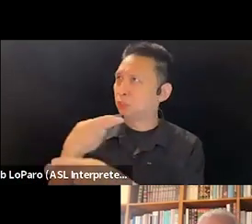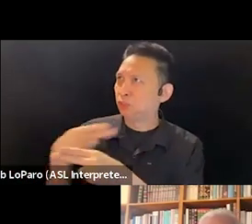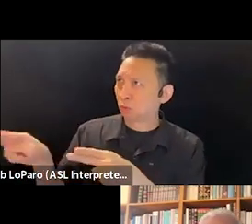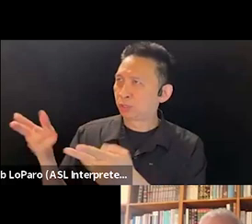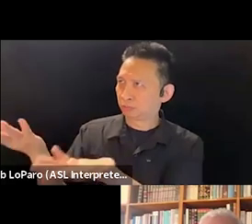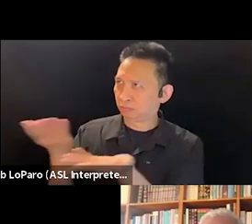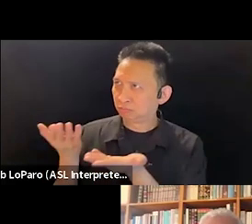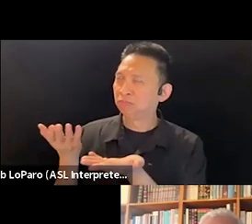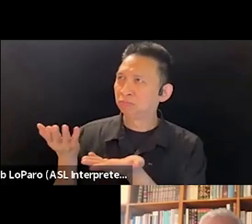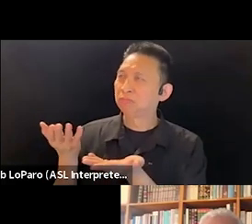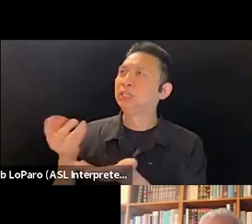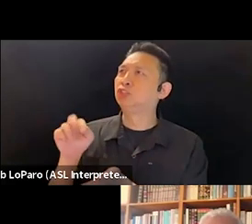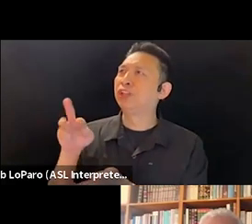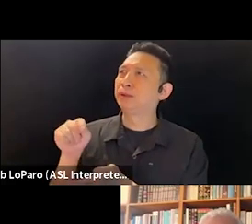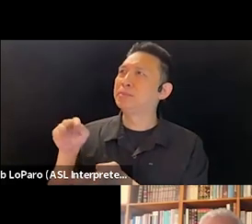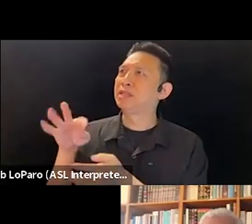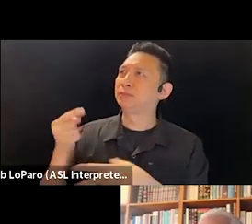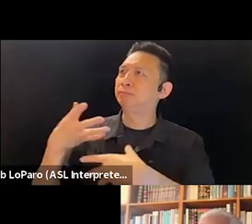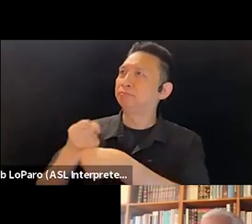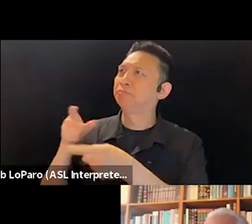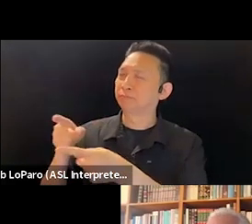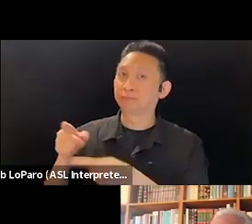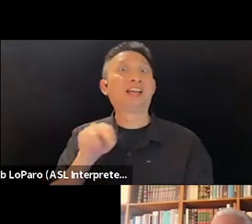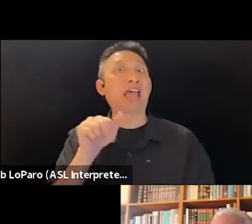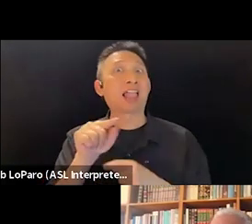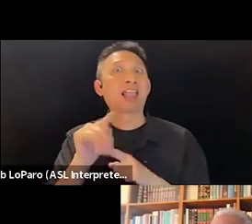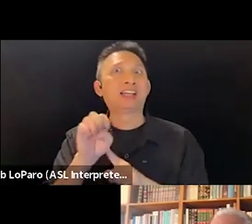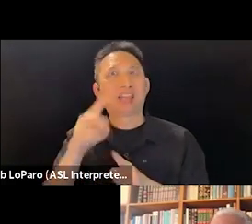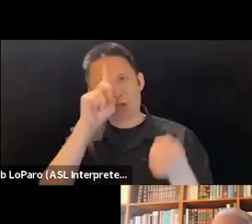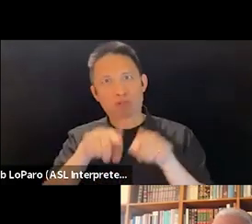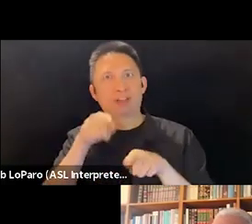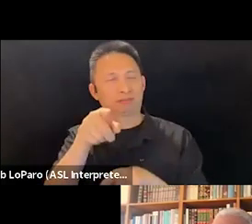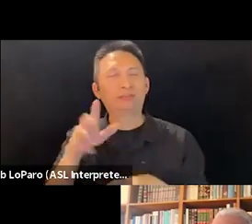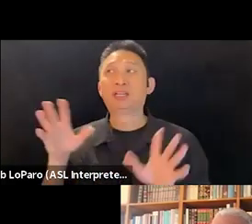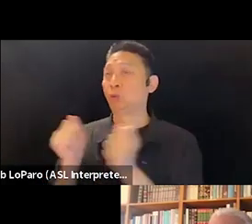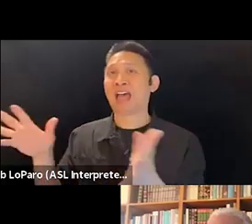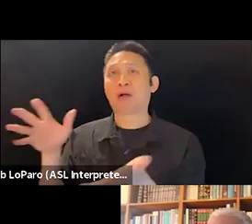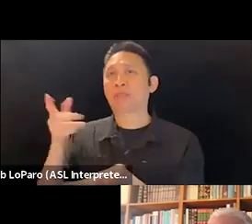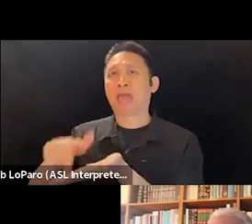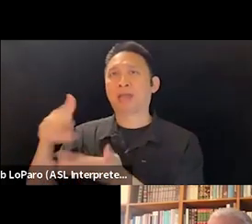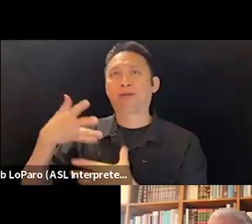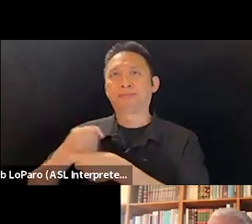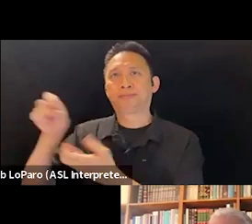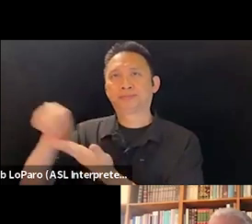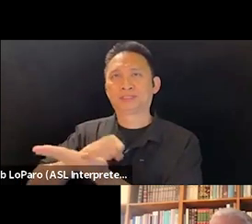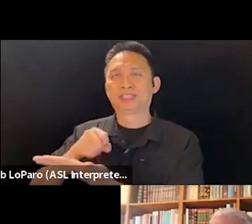Natalie, it's very important you told it, without a treatment, even if you invent a treatment,